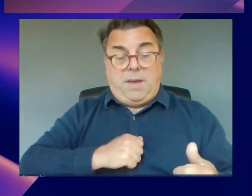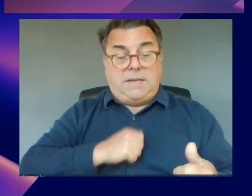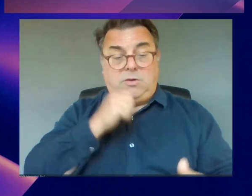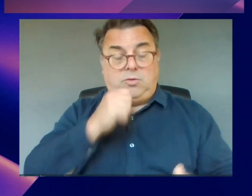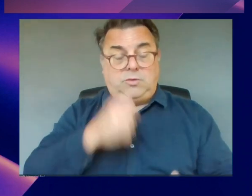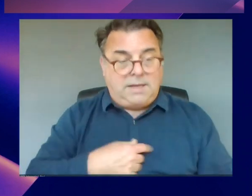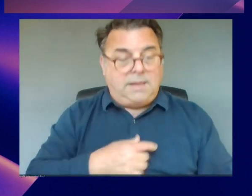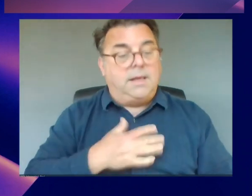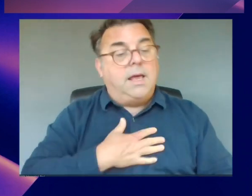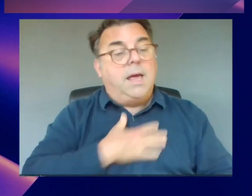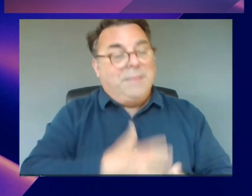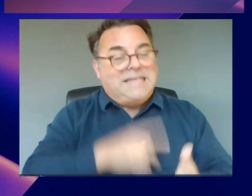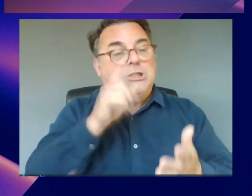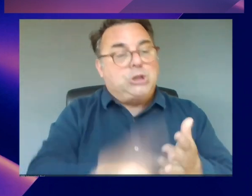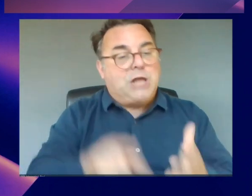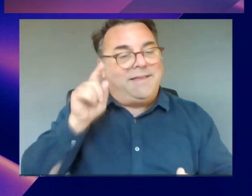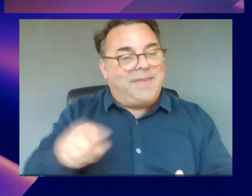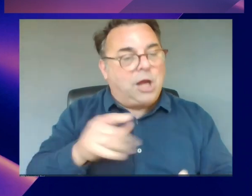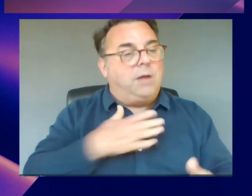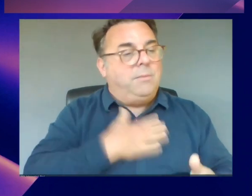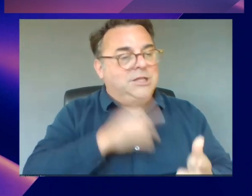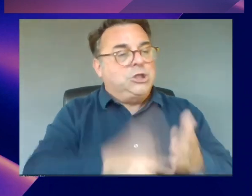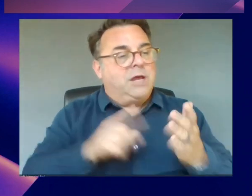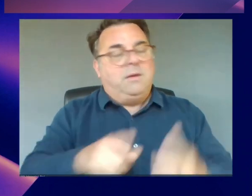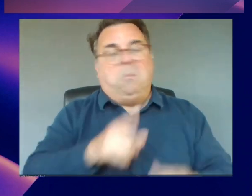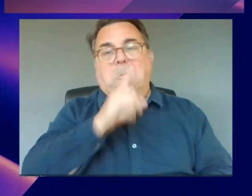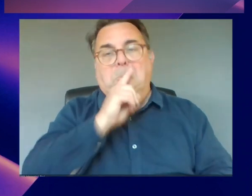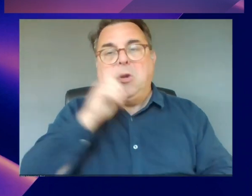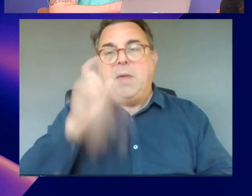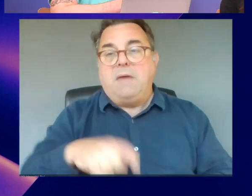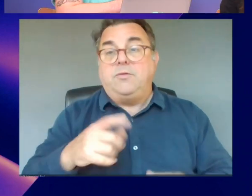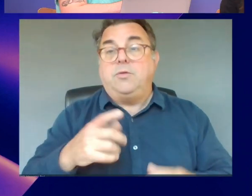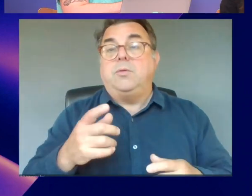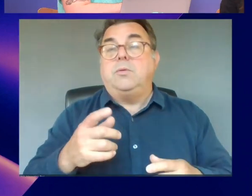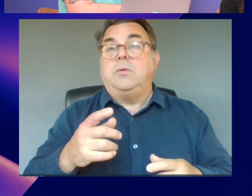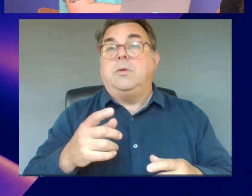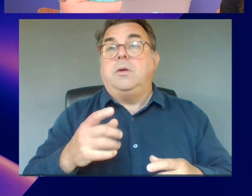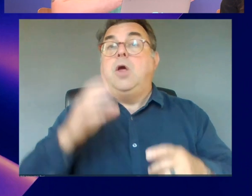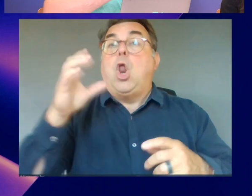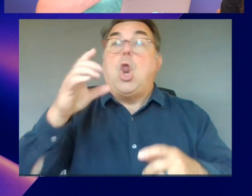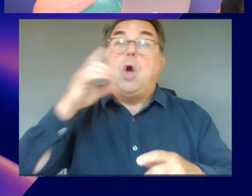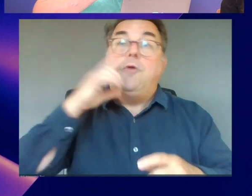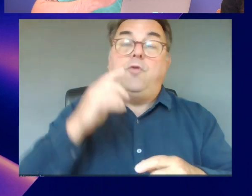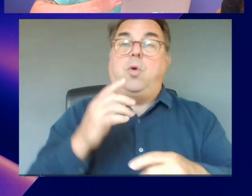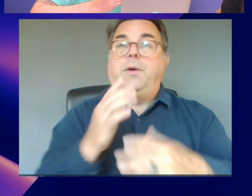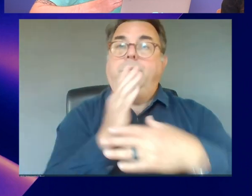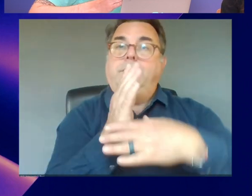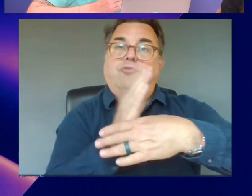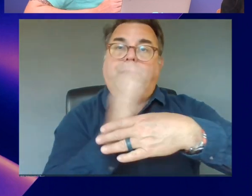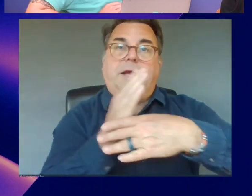look at this field to find the status code and look for status codes in the range of 500-599.